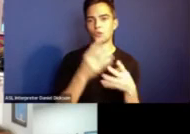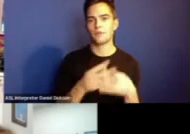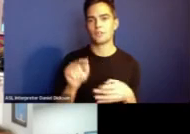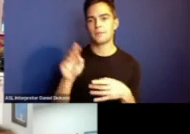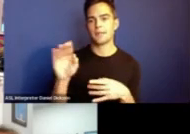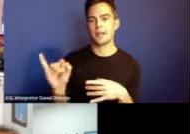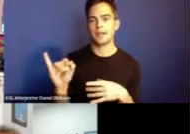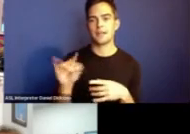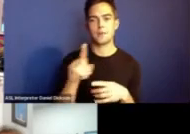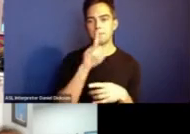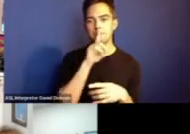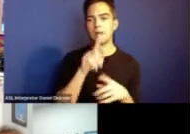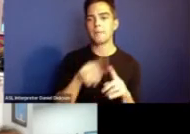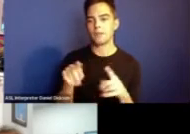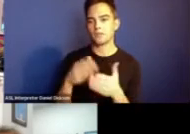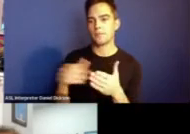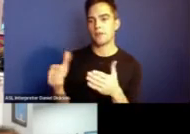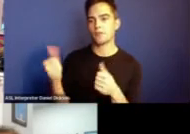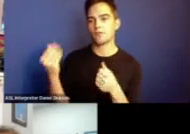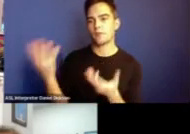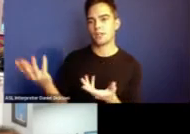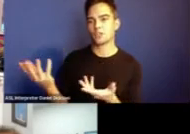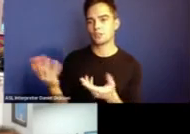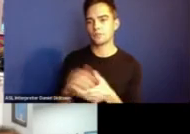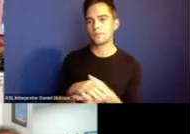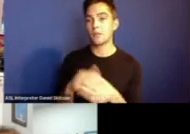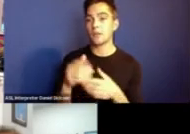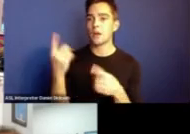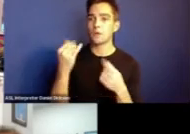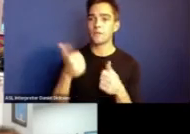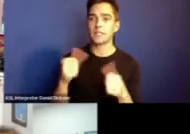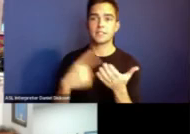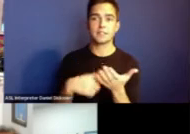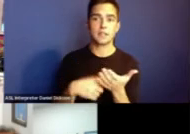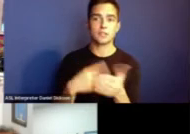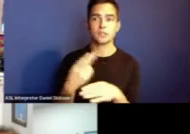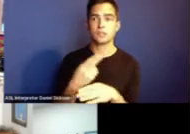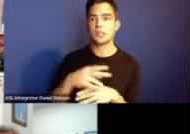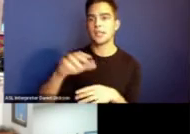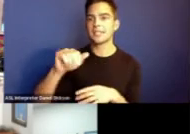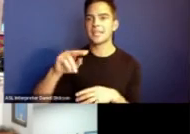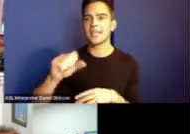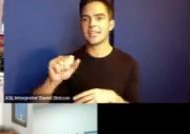injury. But there are some other information, wondering if there have been any discussions or any uses of the data to specifically look at, you know, the